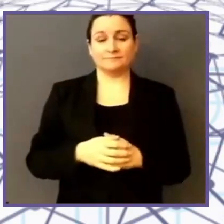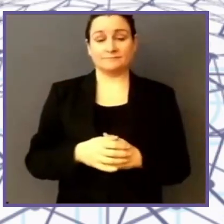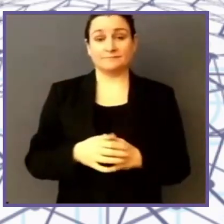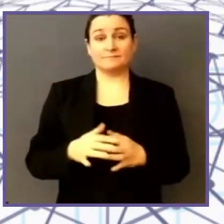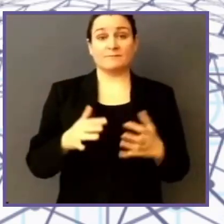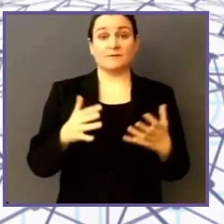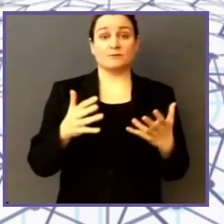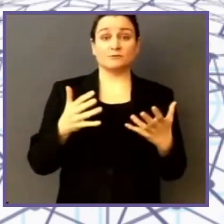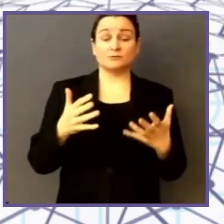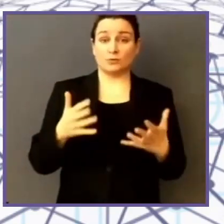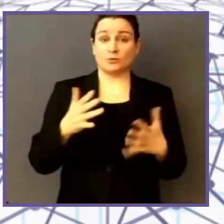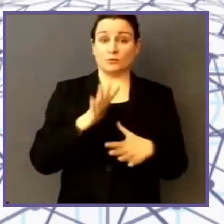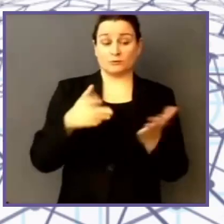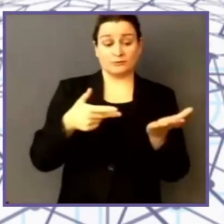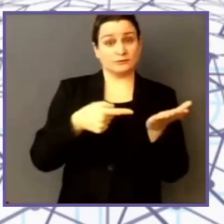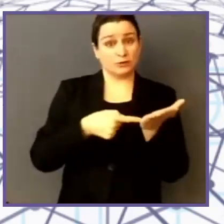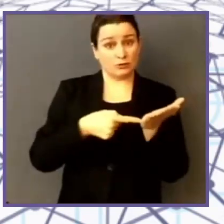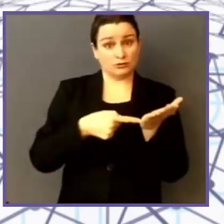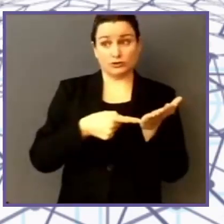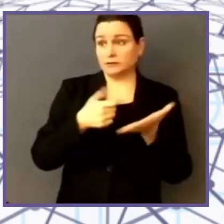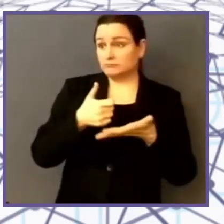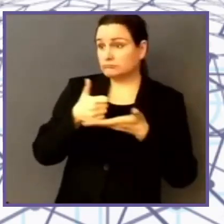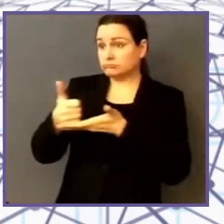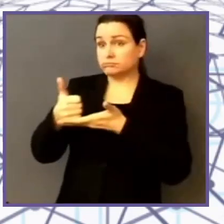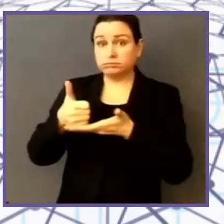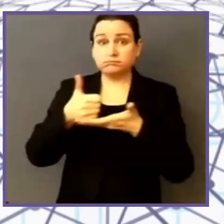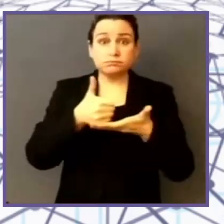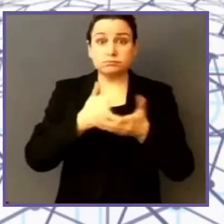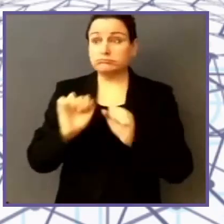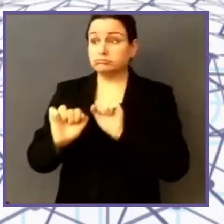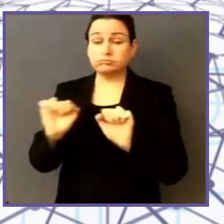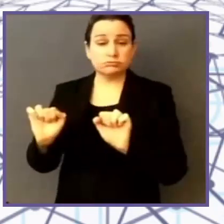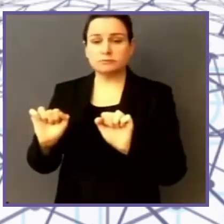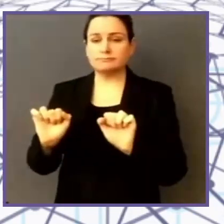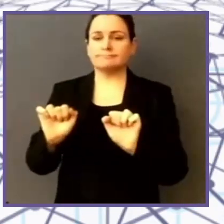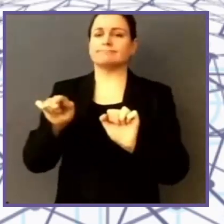process, and listening to them, it's impossible to fully understand their needs, their challenges